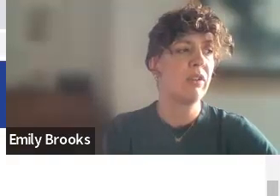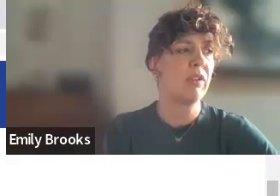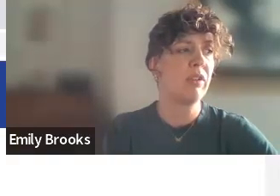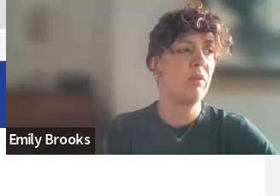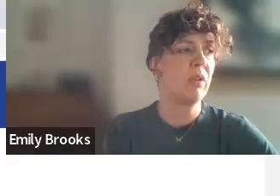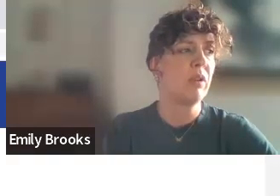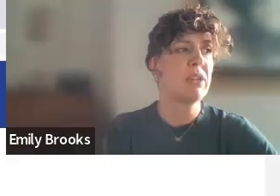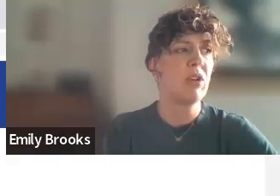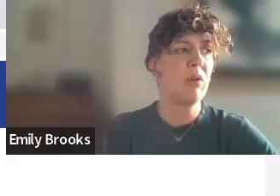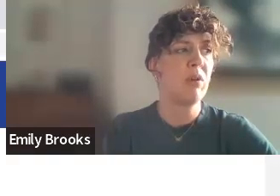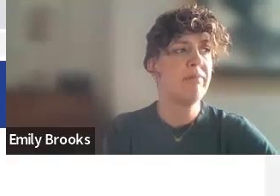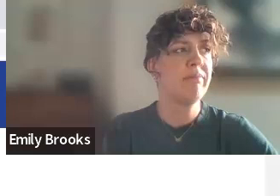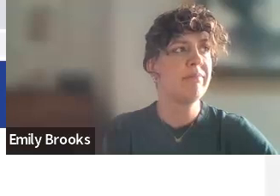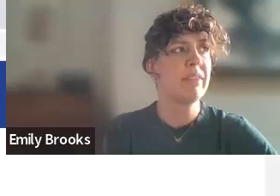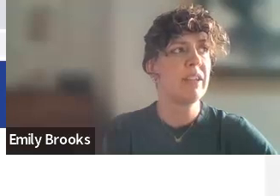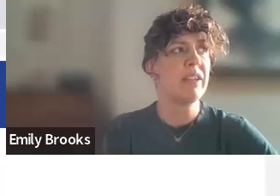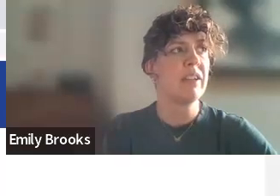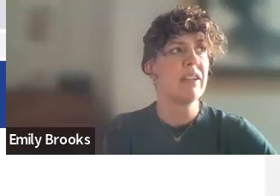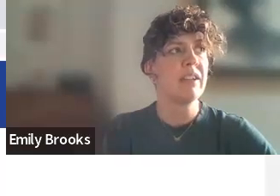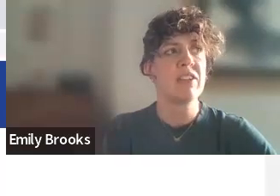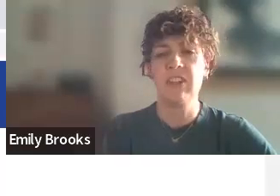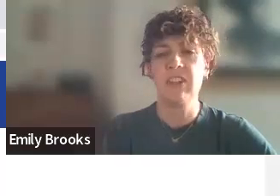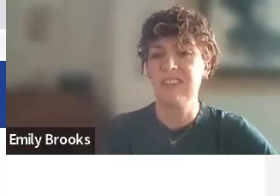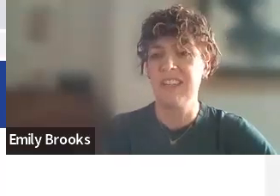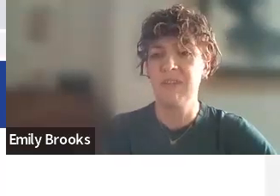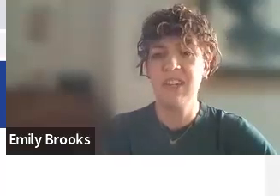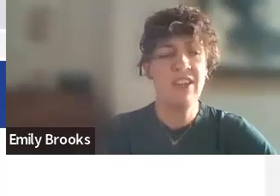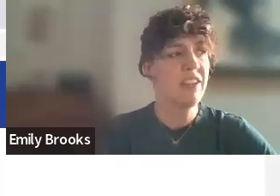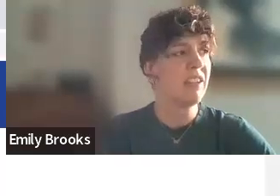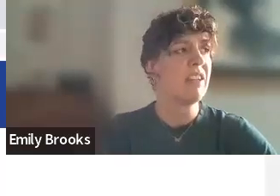One of the most common is congenital CMV.